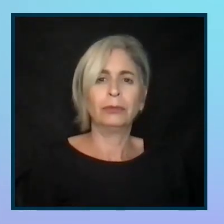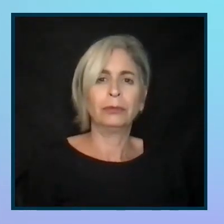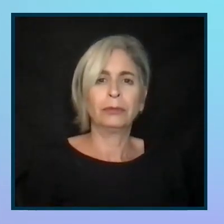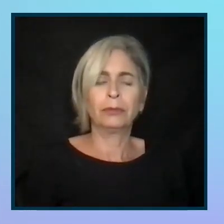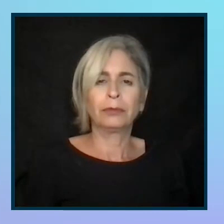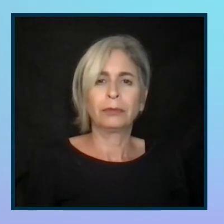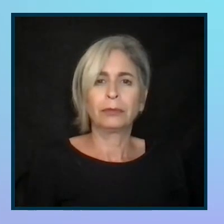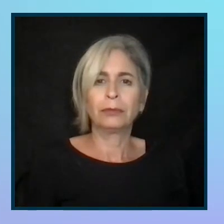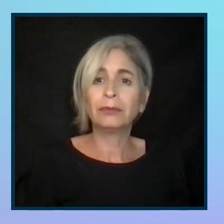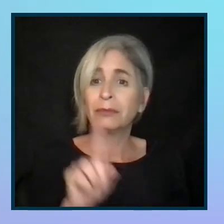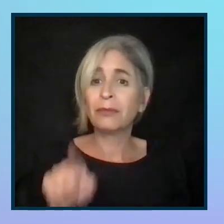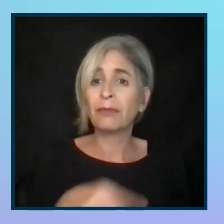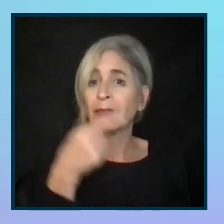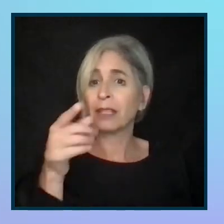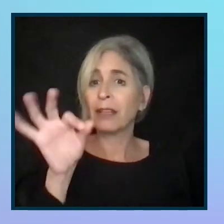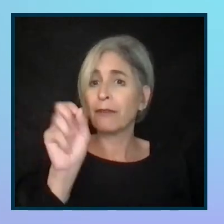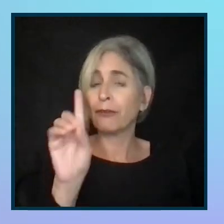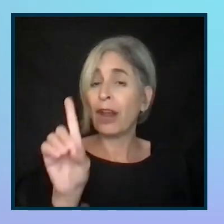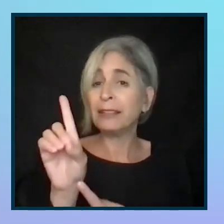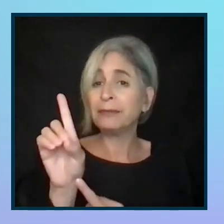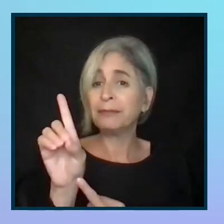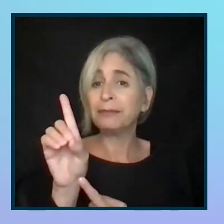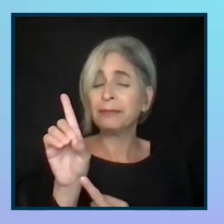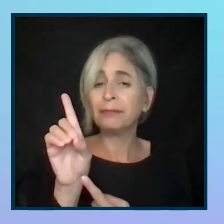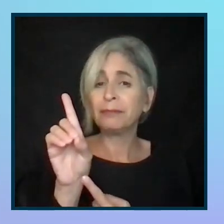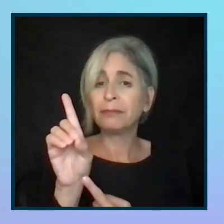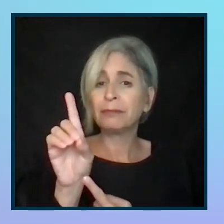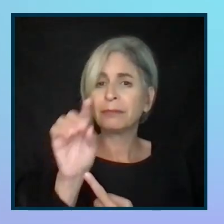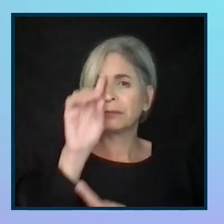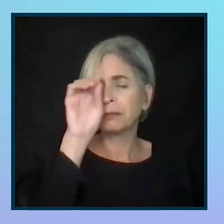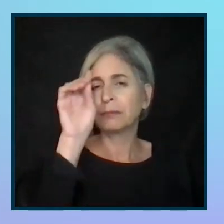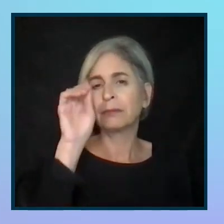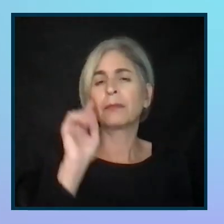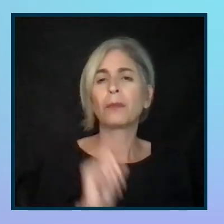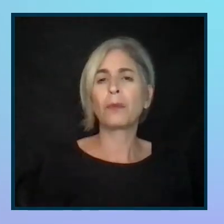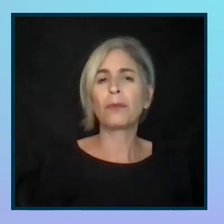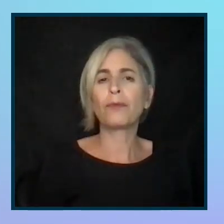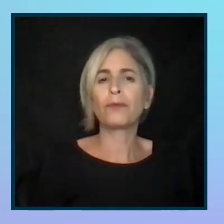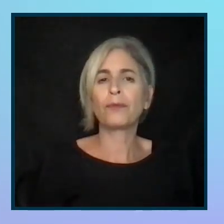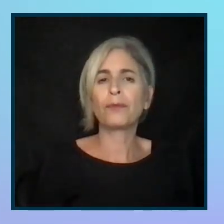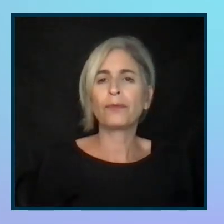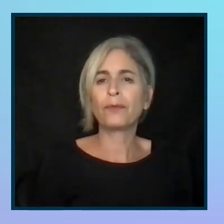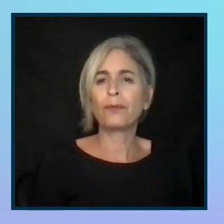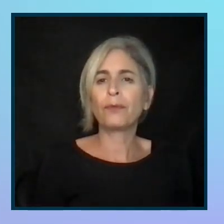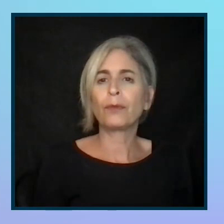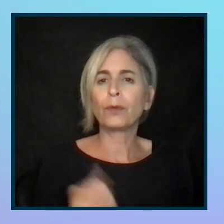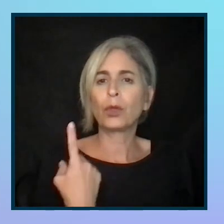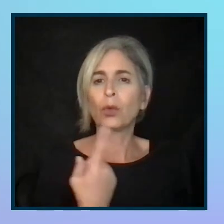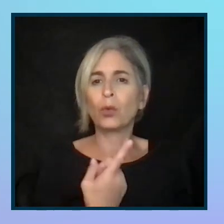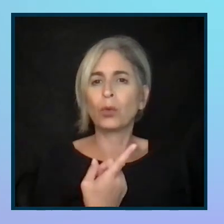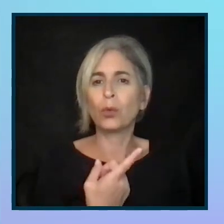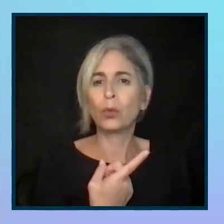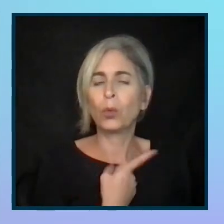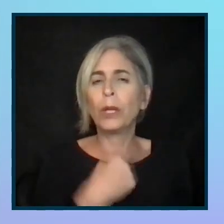And Ted, then let's go to you next. So we created an Accessibility Champion Program.